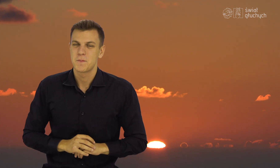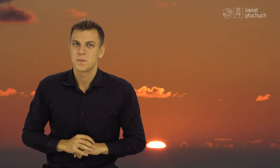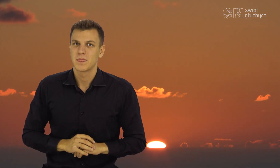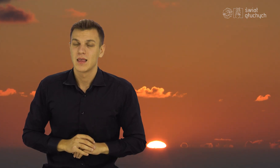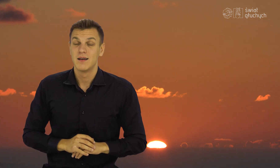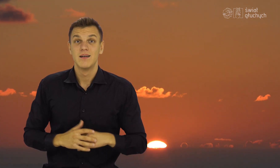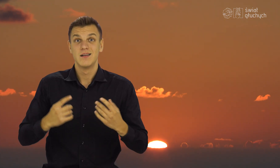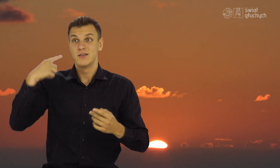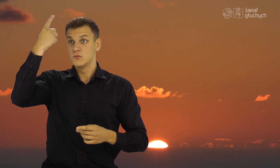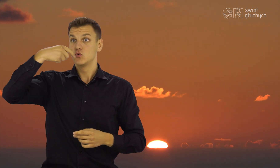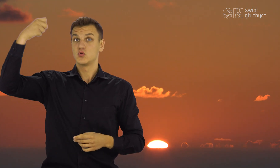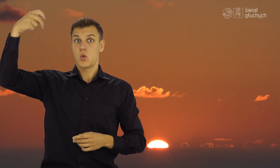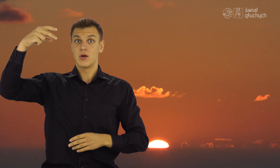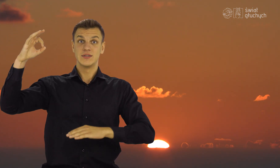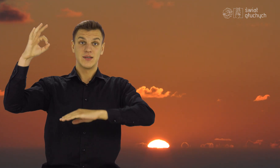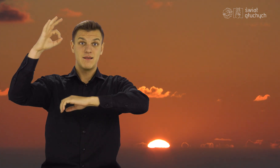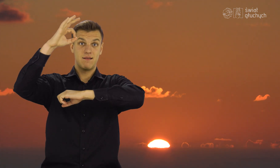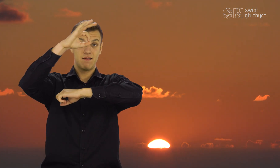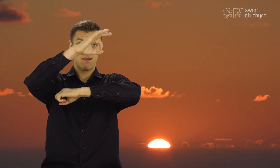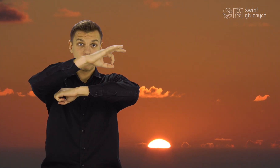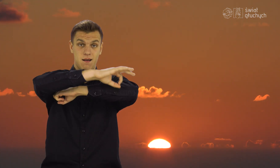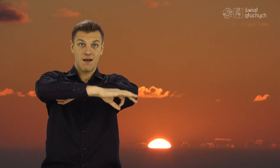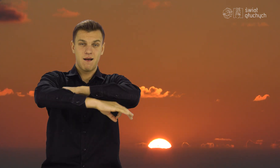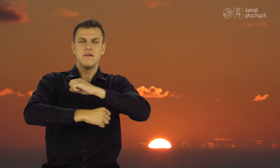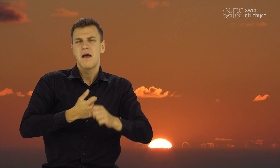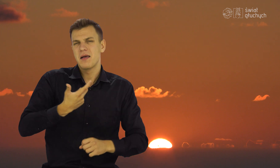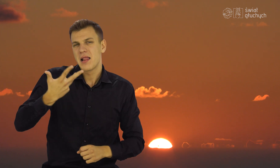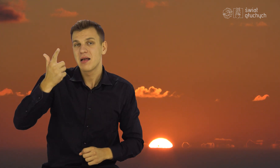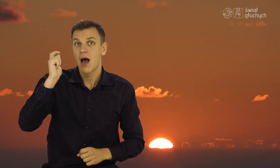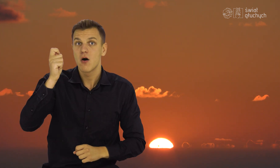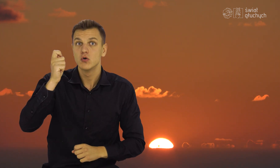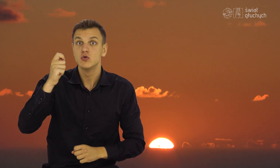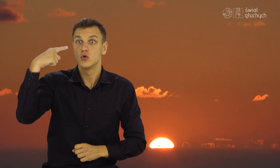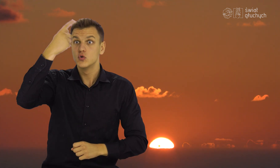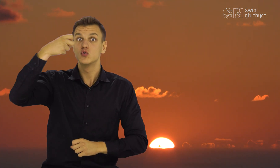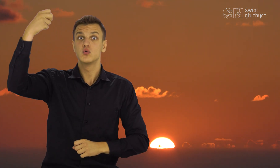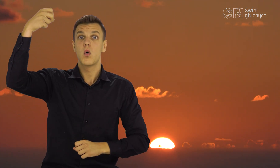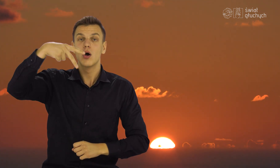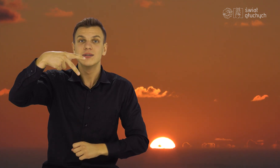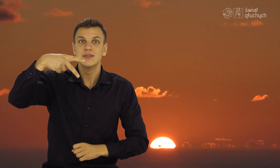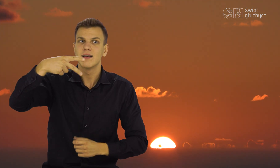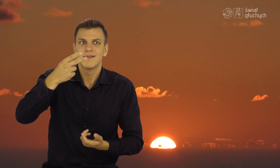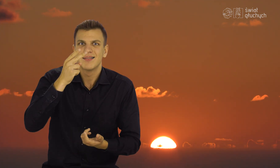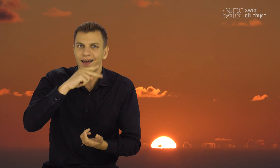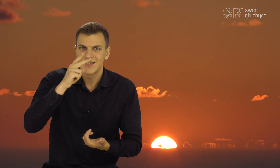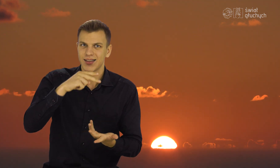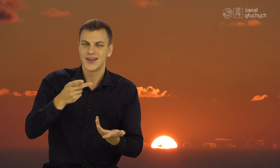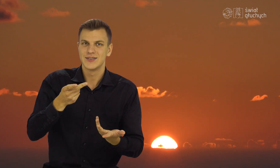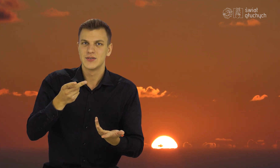That is, for several hours of the night we can't see the sun.